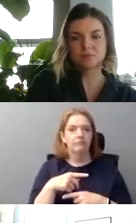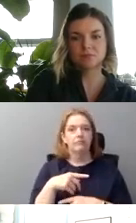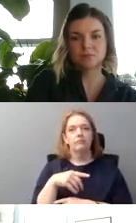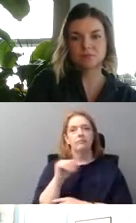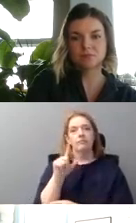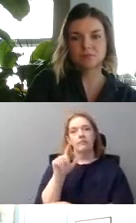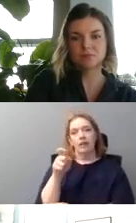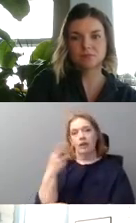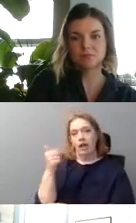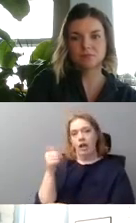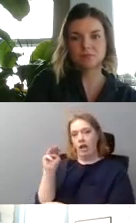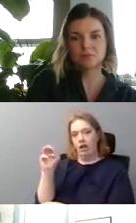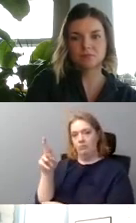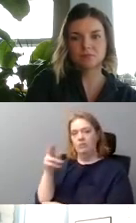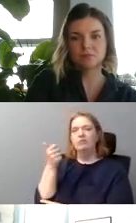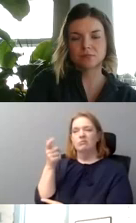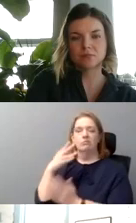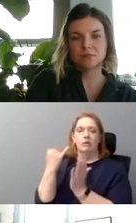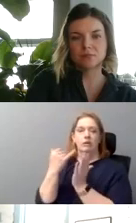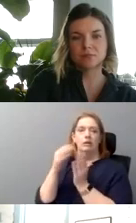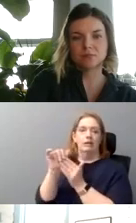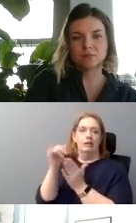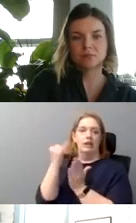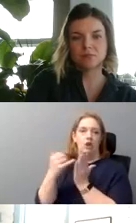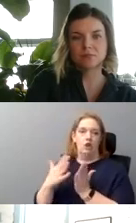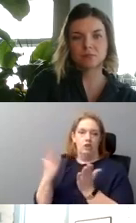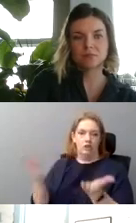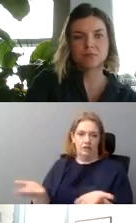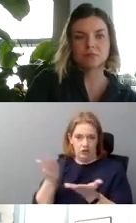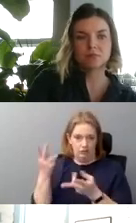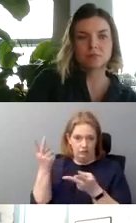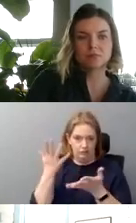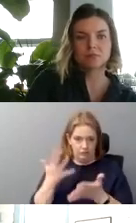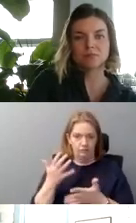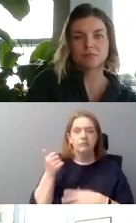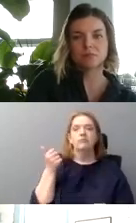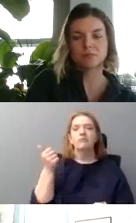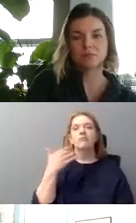of our artists guides, she's the lead artist guide here actually, and there's this copper window that